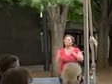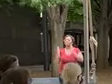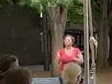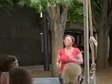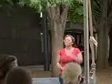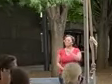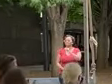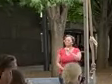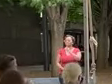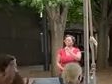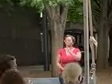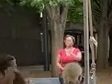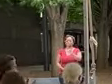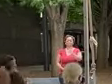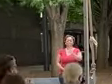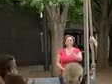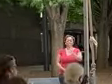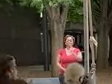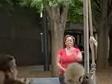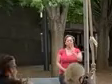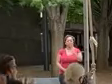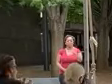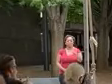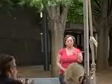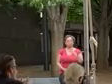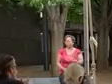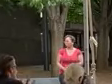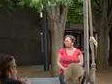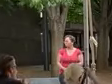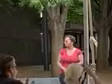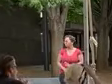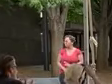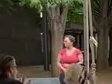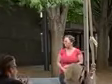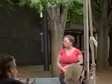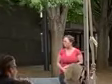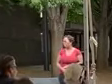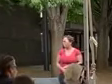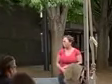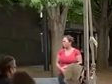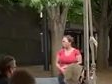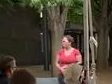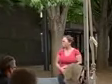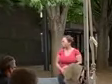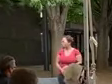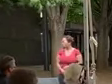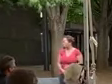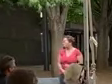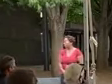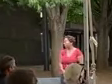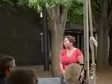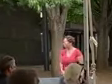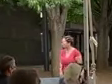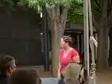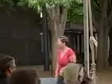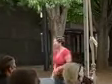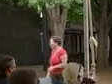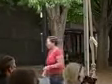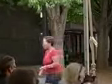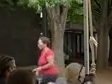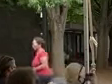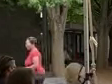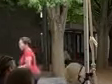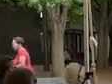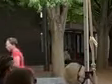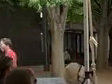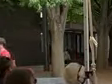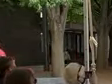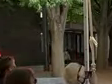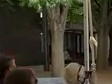[APPLAUSE}